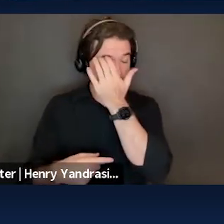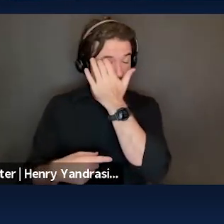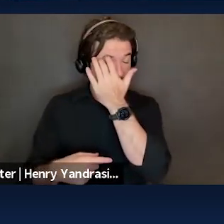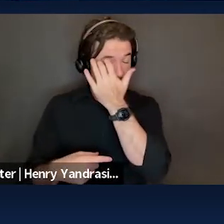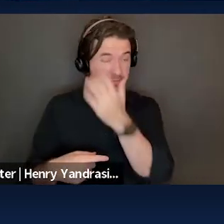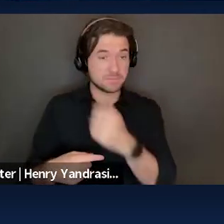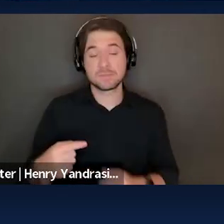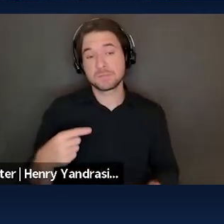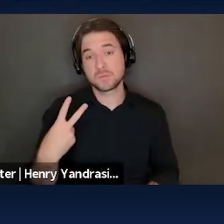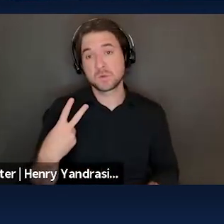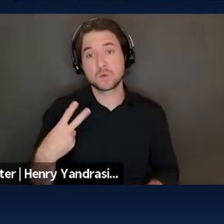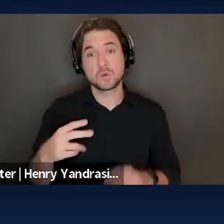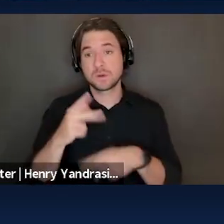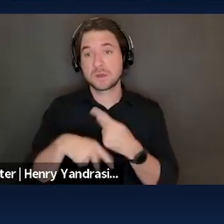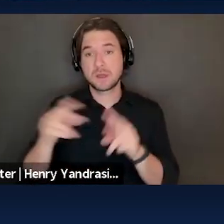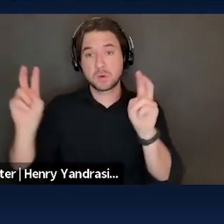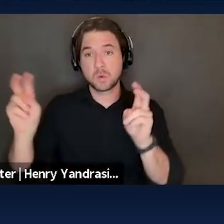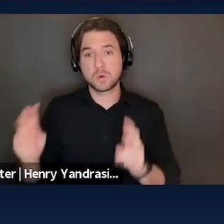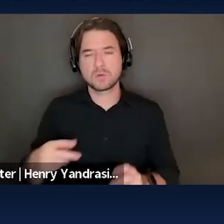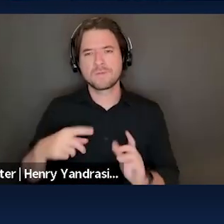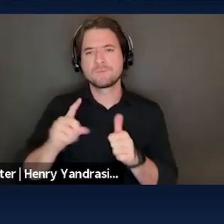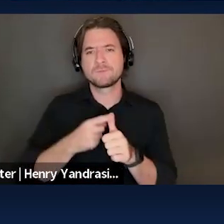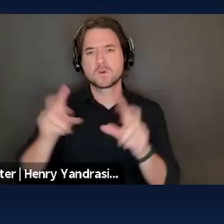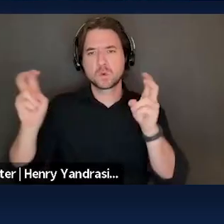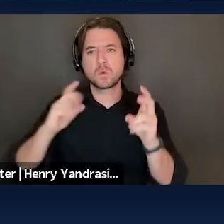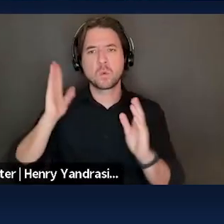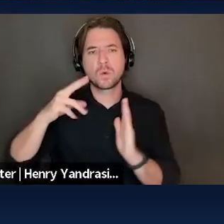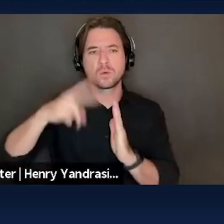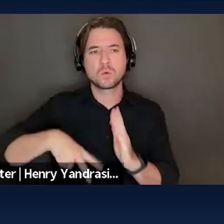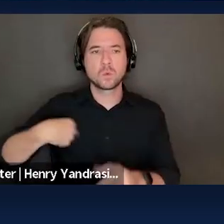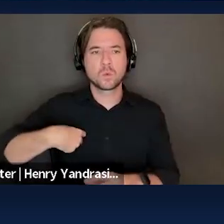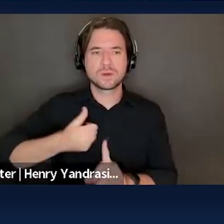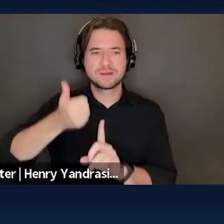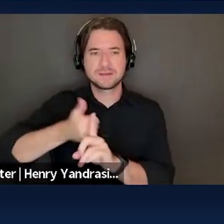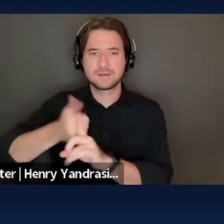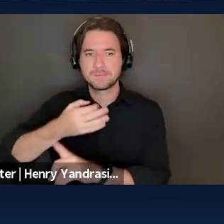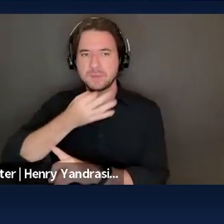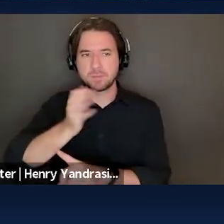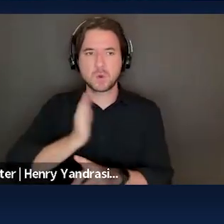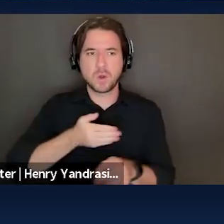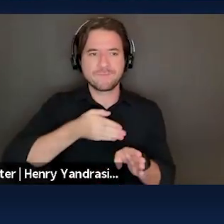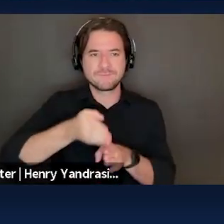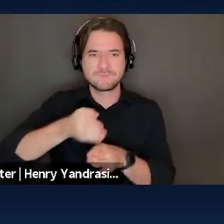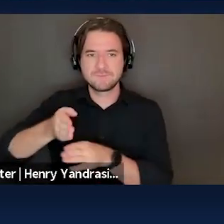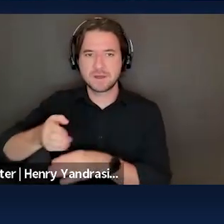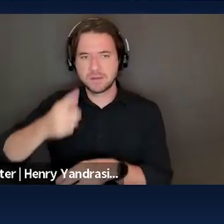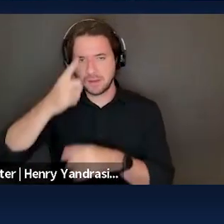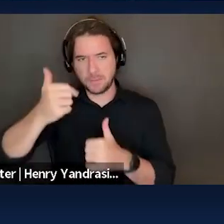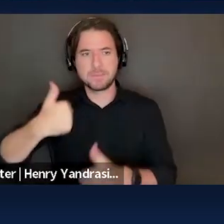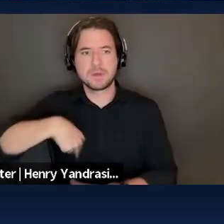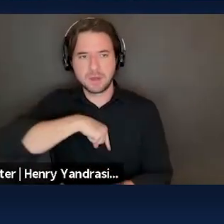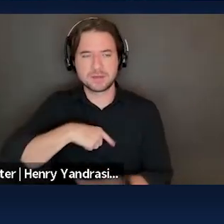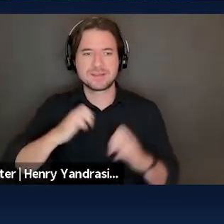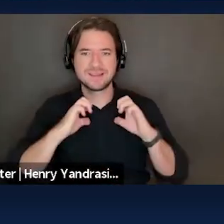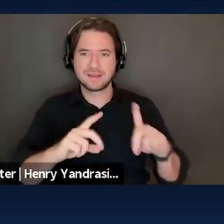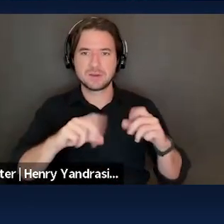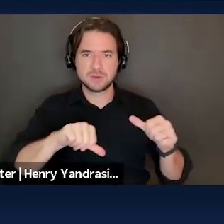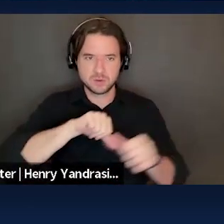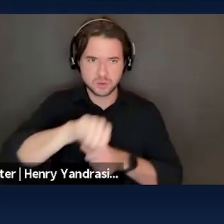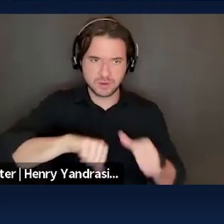of two of such quotes. I'll read the first one. We are each experts in our respective fields, and it's up to us to educate one another.